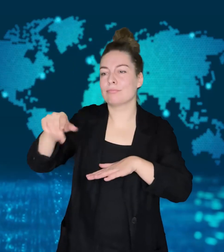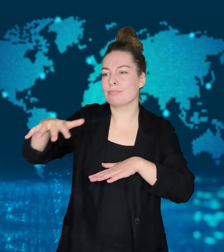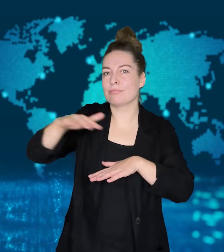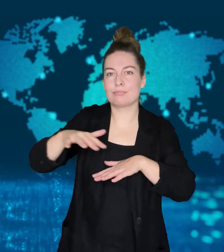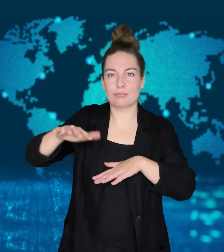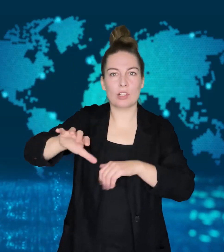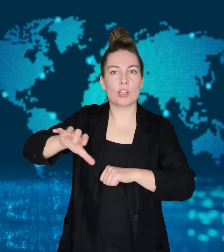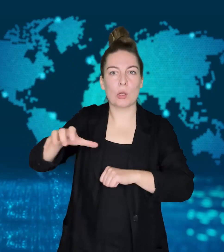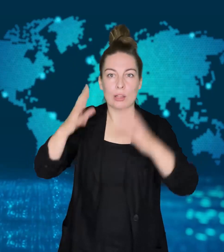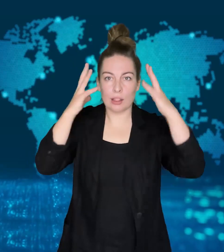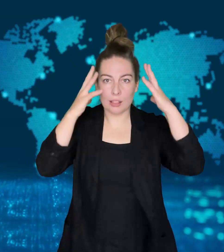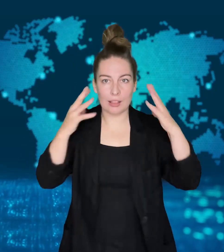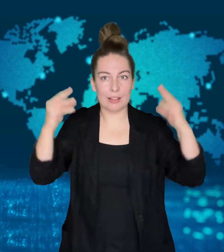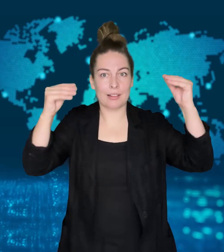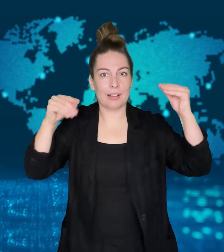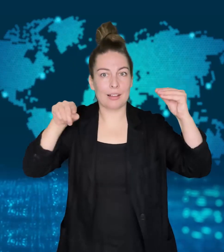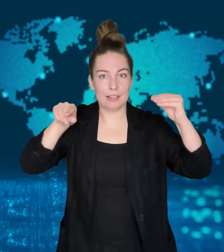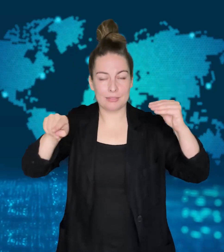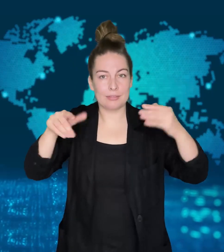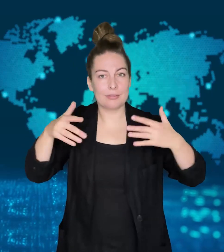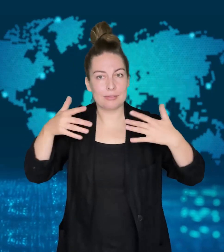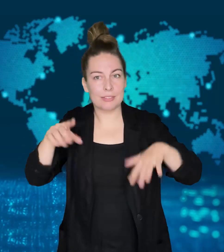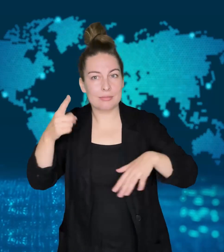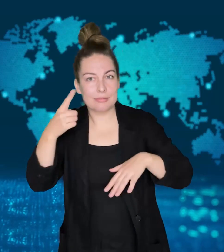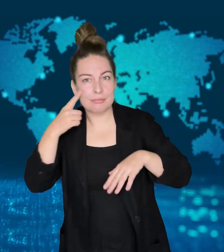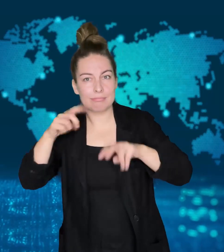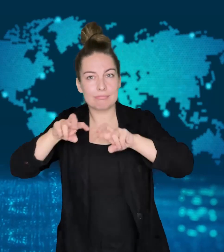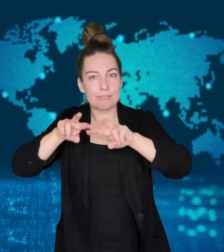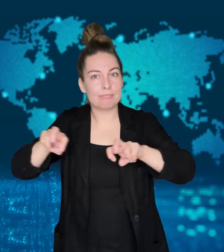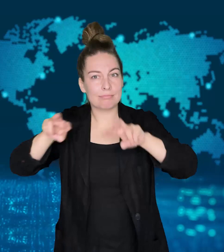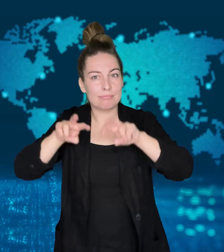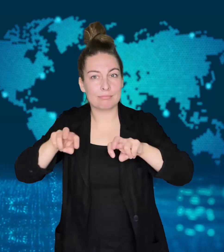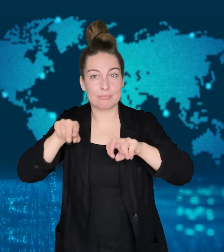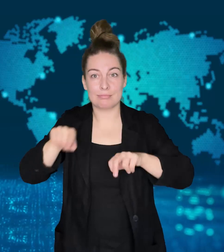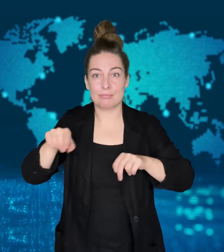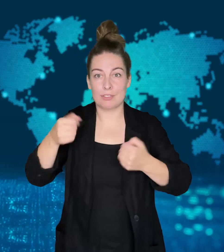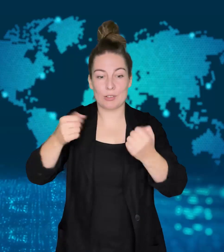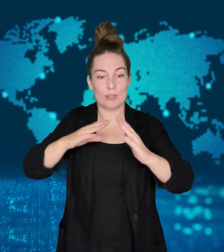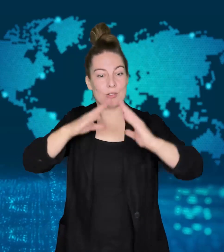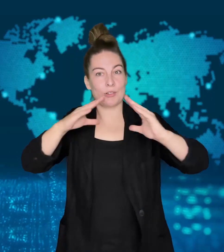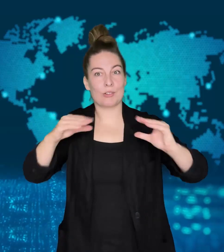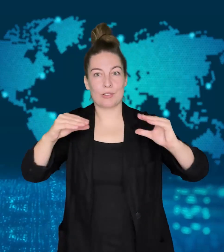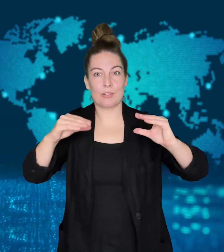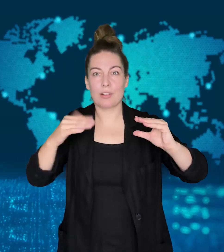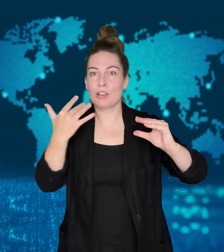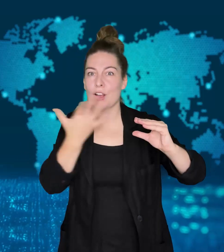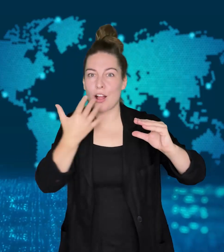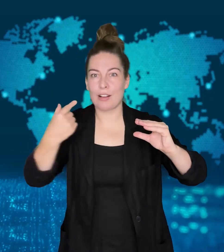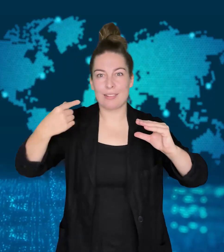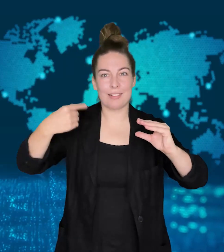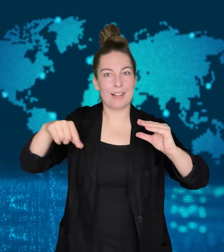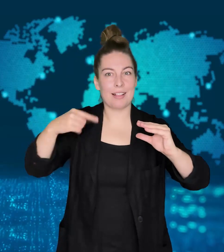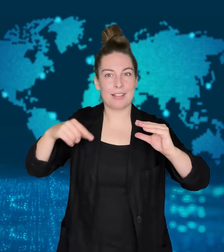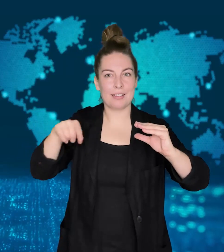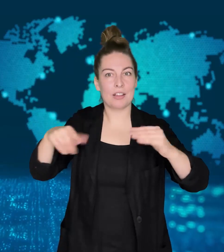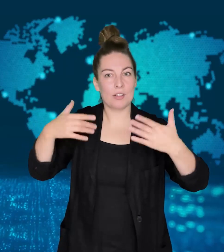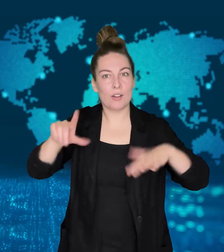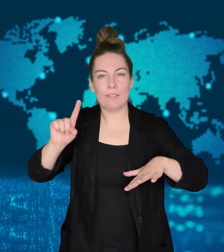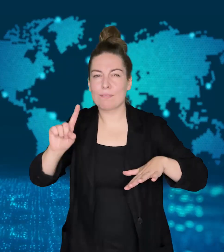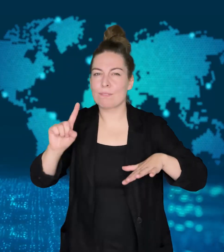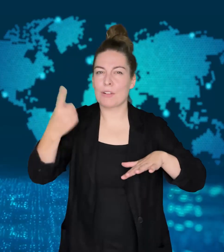They took the green-colored car on its first 1,000-kilometer test drive.